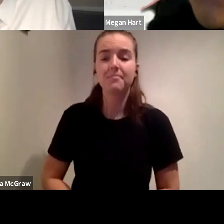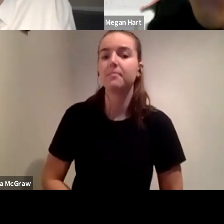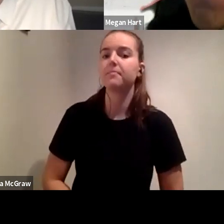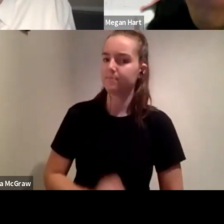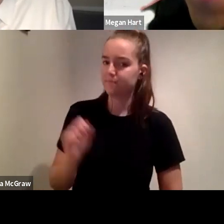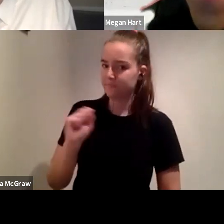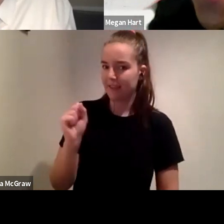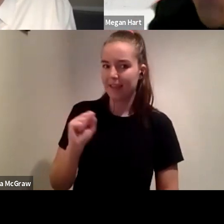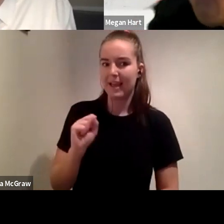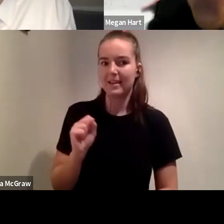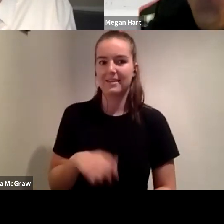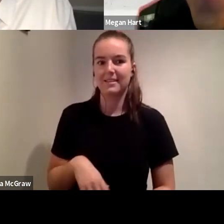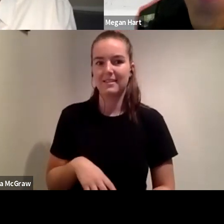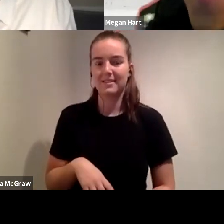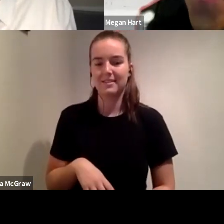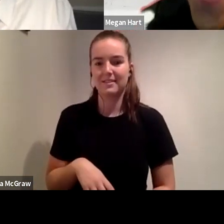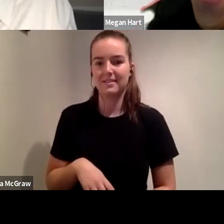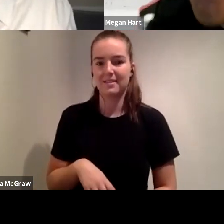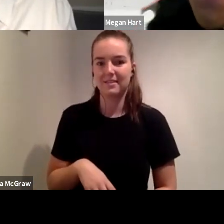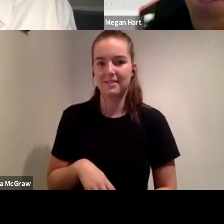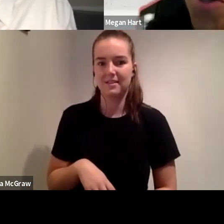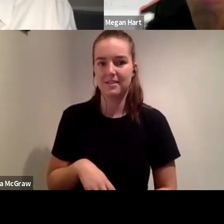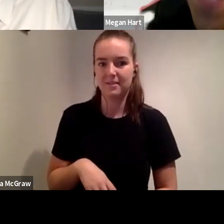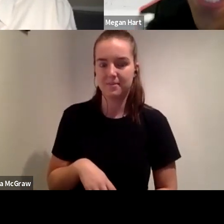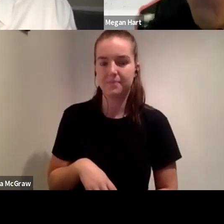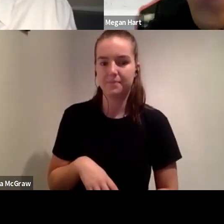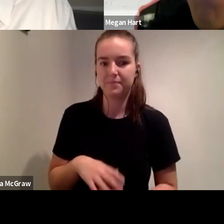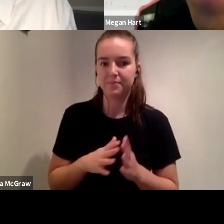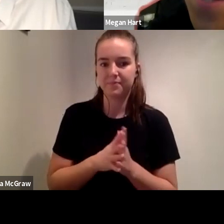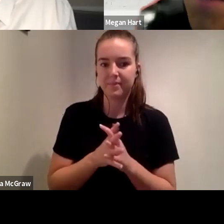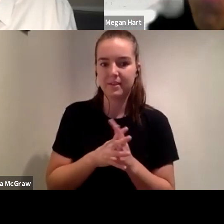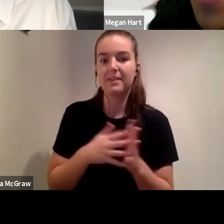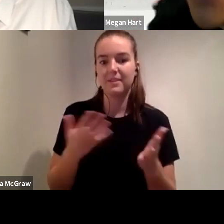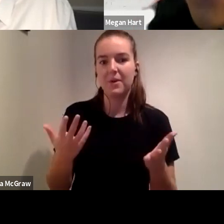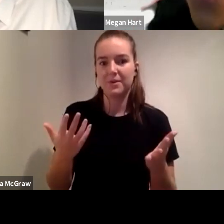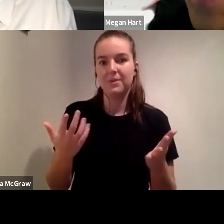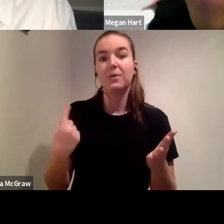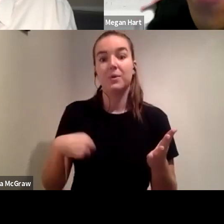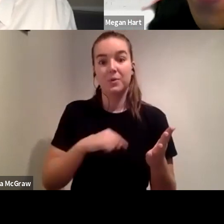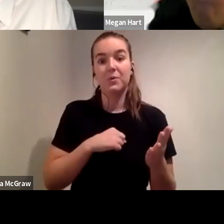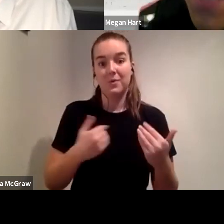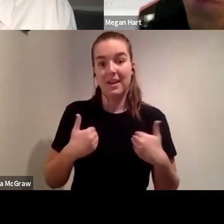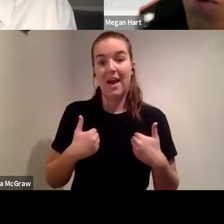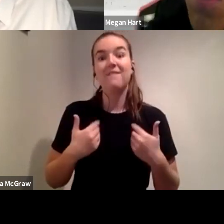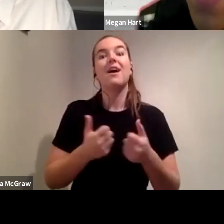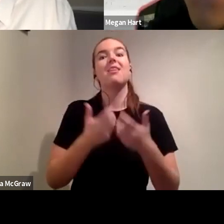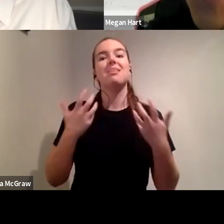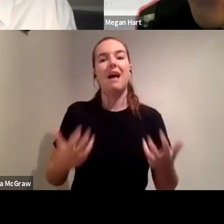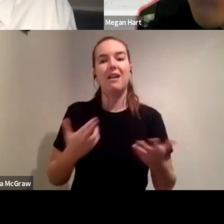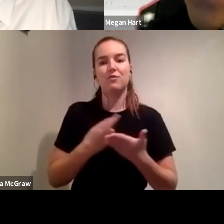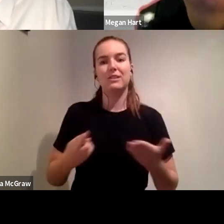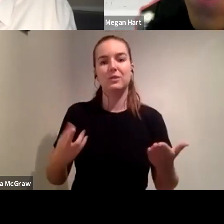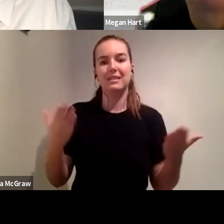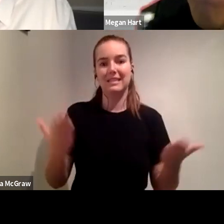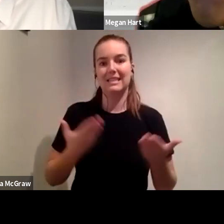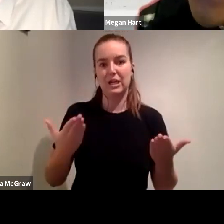Megan, do you want to answer the same question?